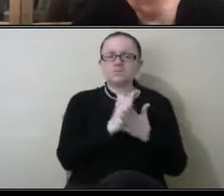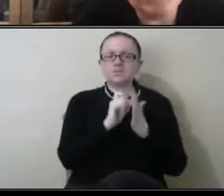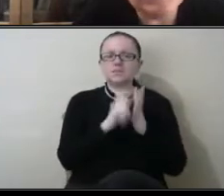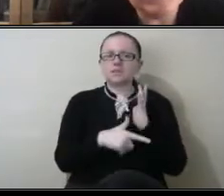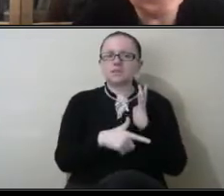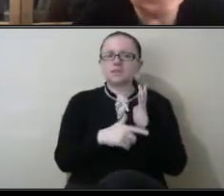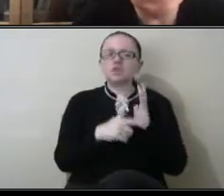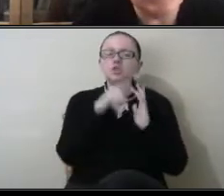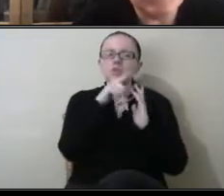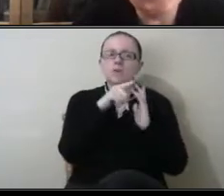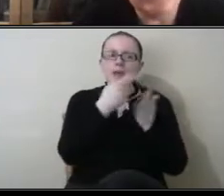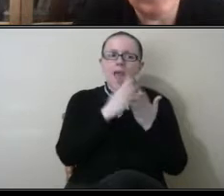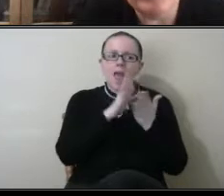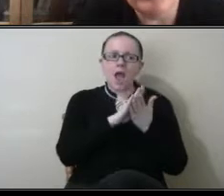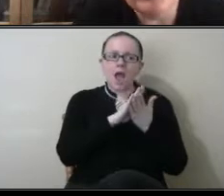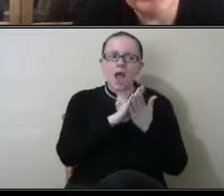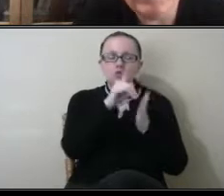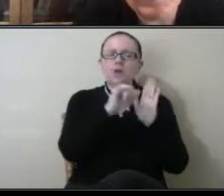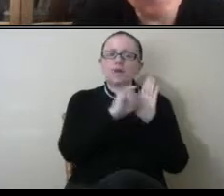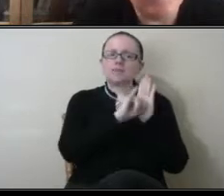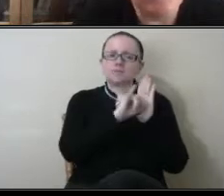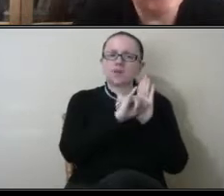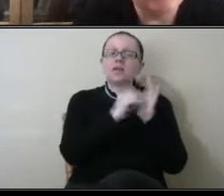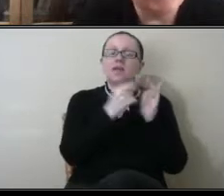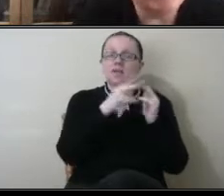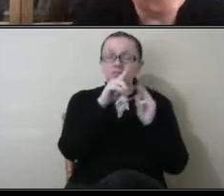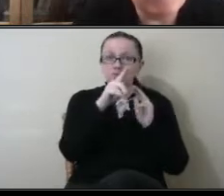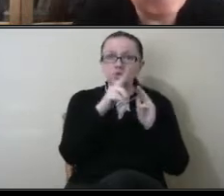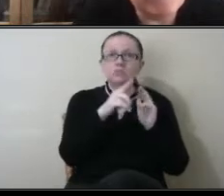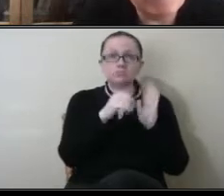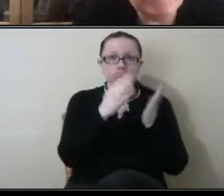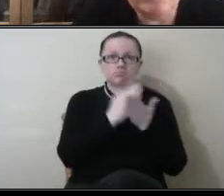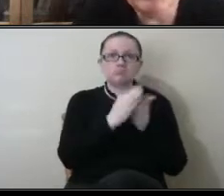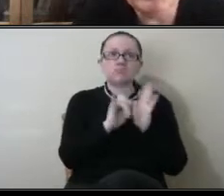you personally choose to identify and if you do identify as a person with disability or a